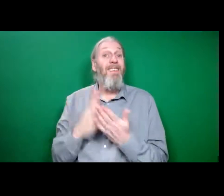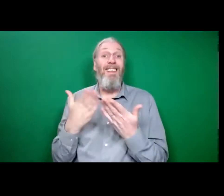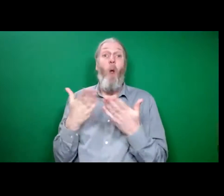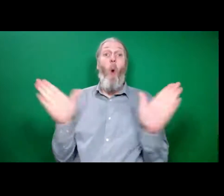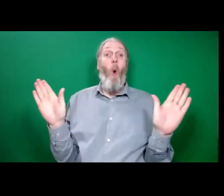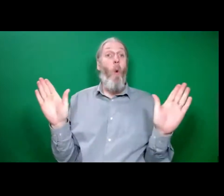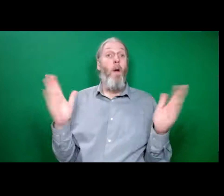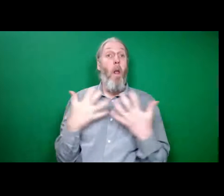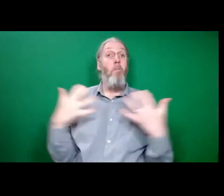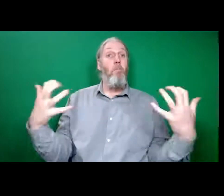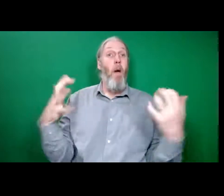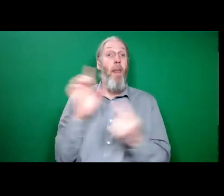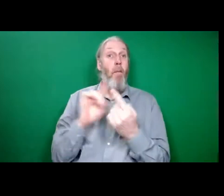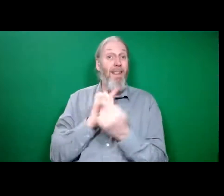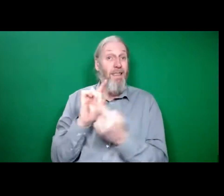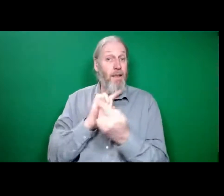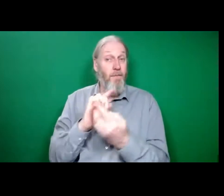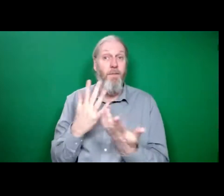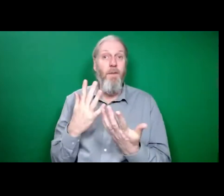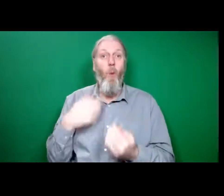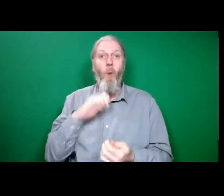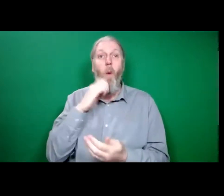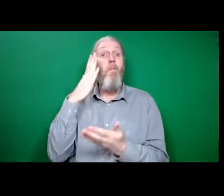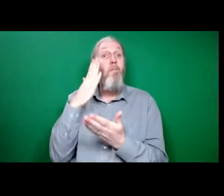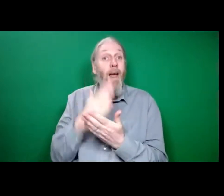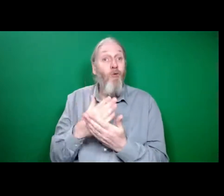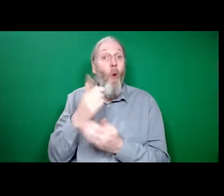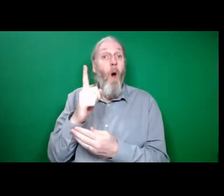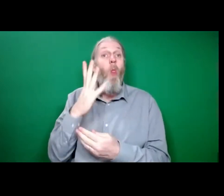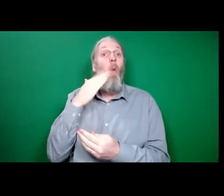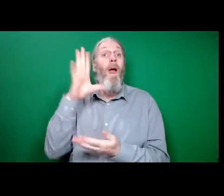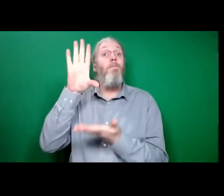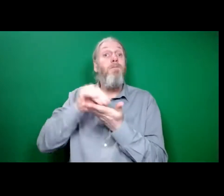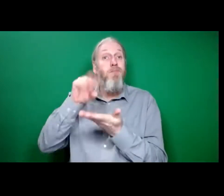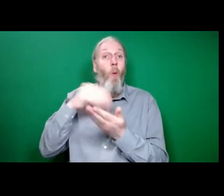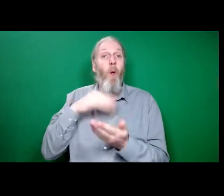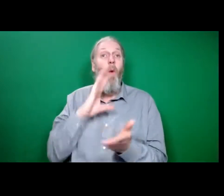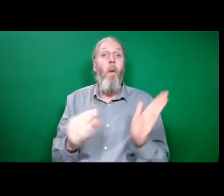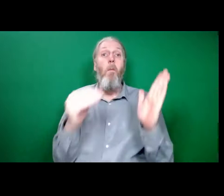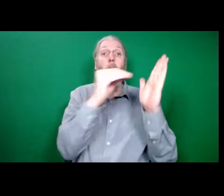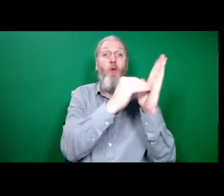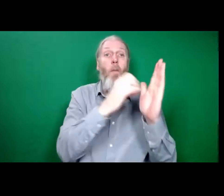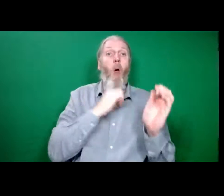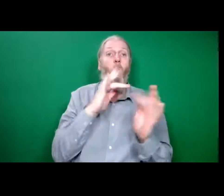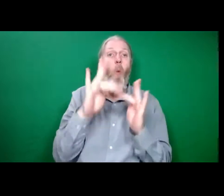As you can see it is a bit of a back and forth job here today. She's going to talk about the actual webinar session